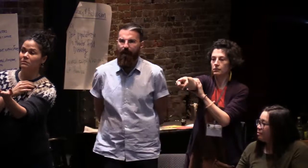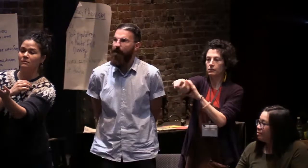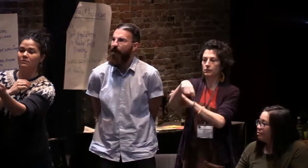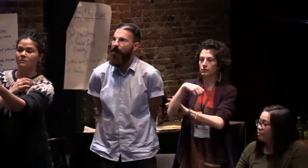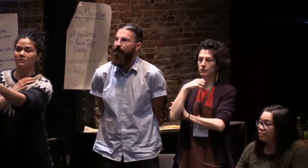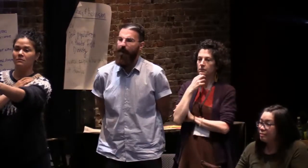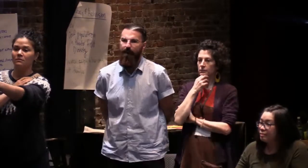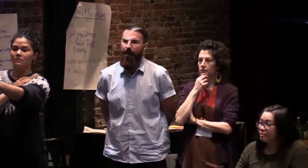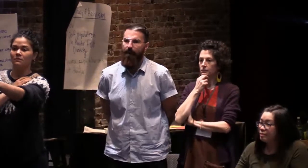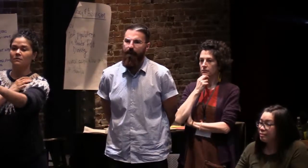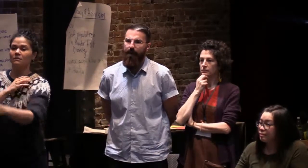Jasper.